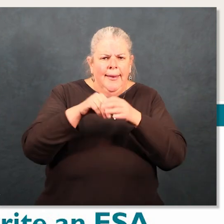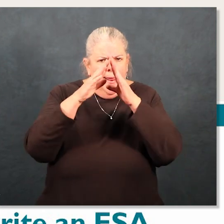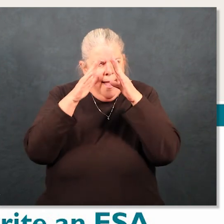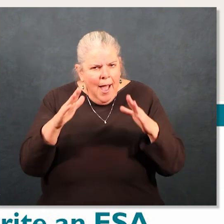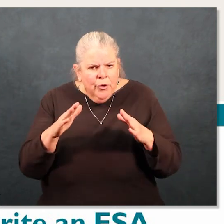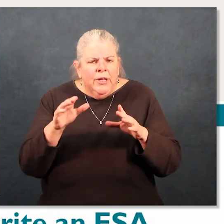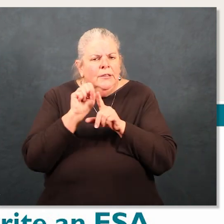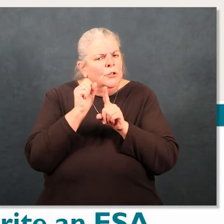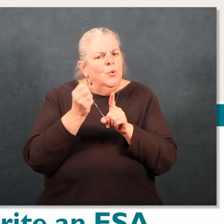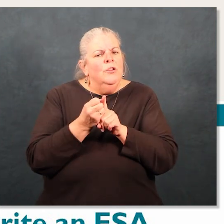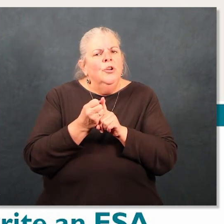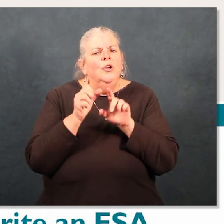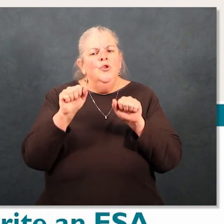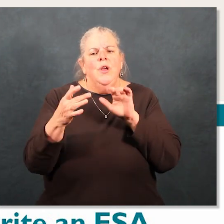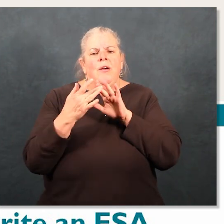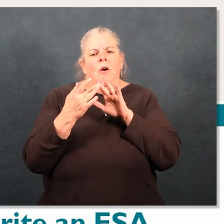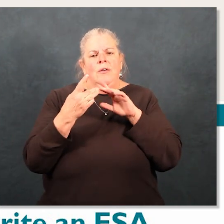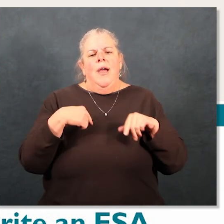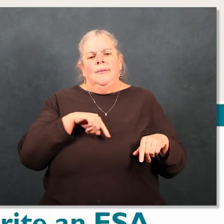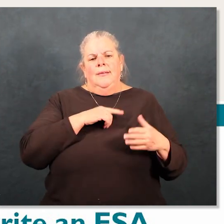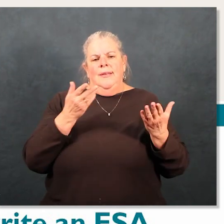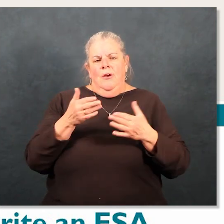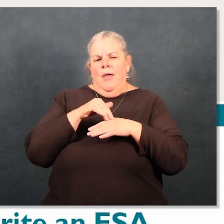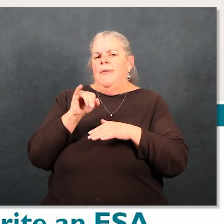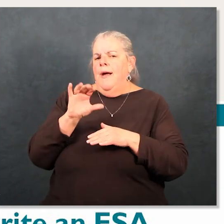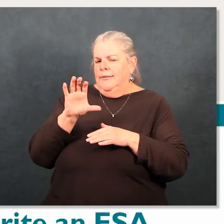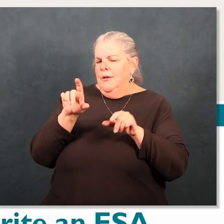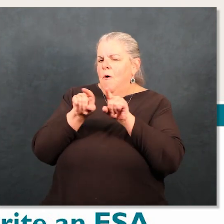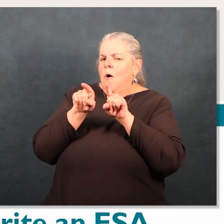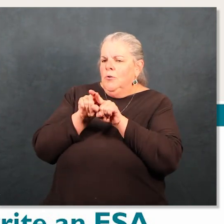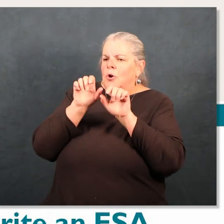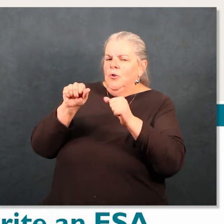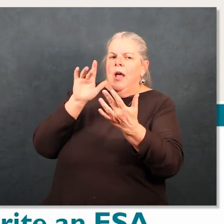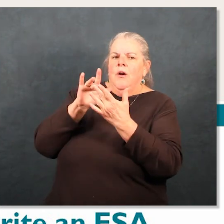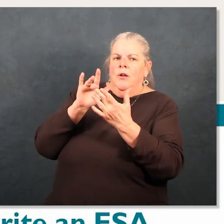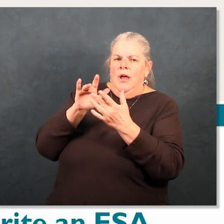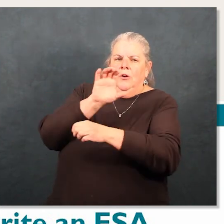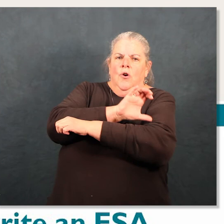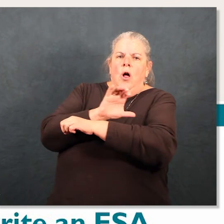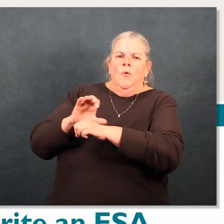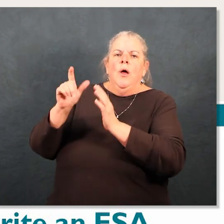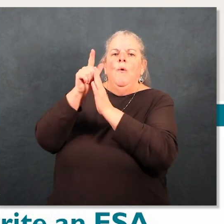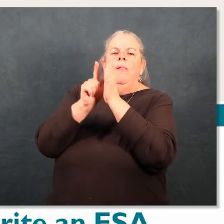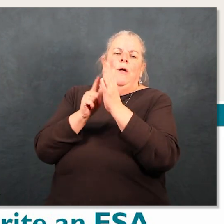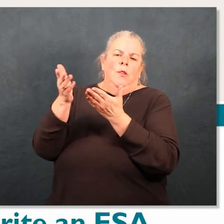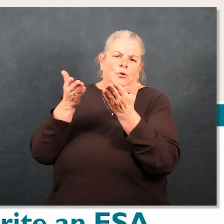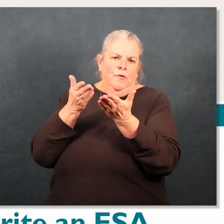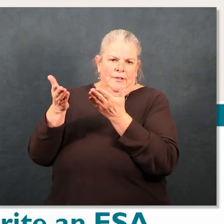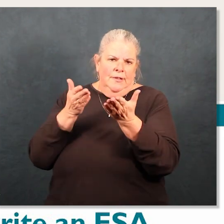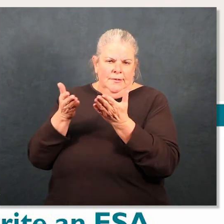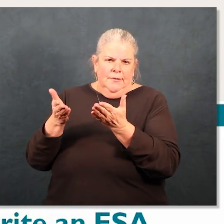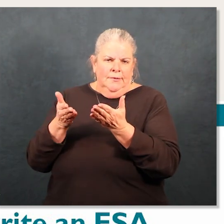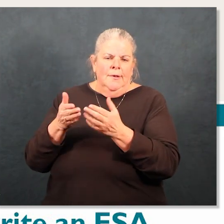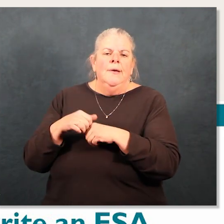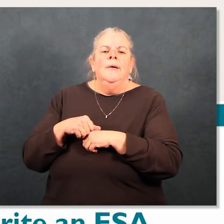you can contact us at The Independence Center and you can also contact Colorado Legal Services. They have attorneys there